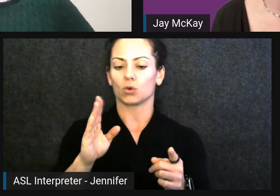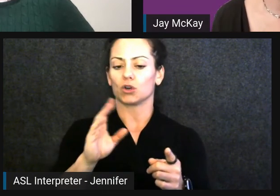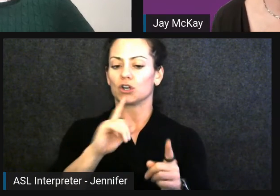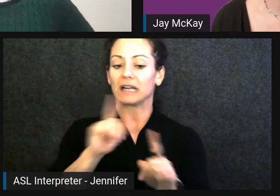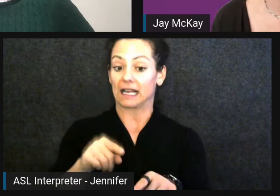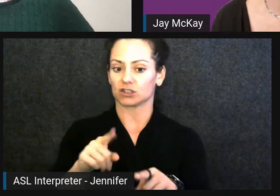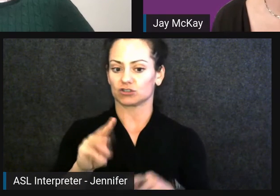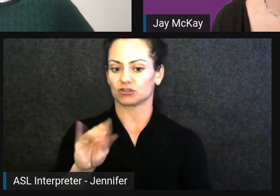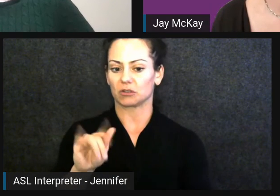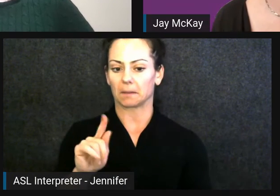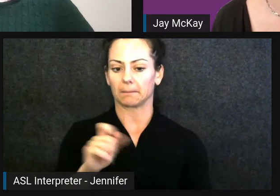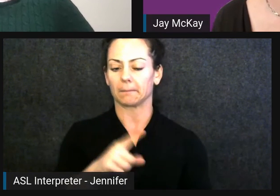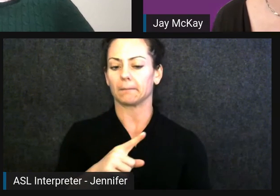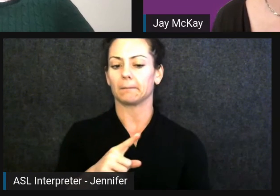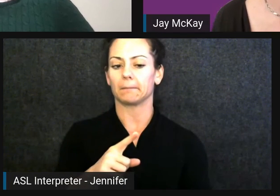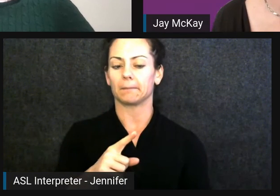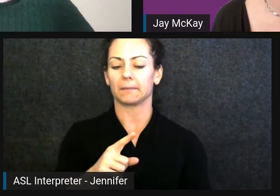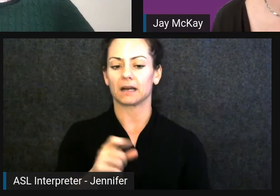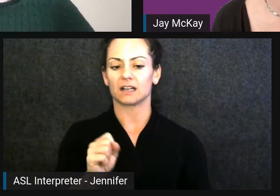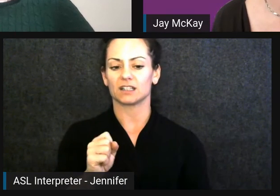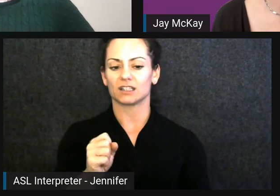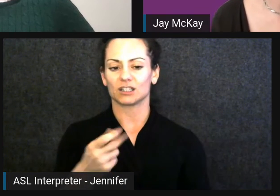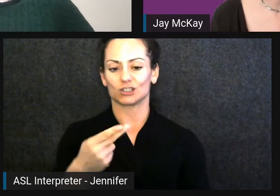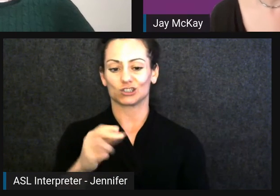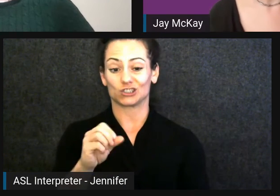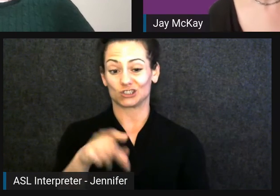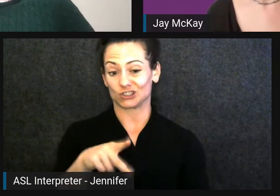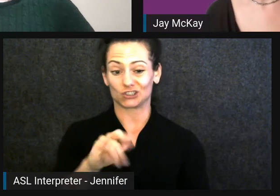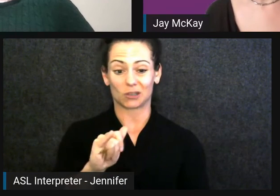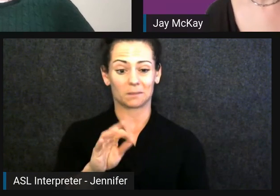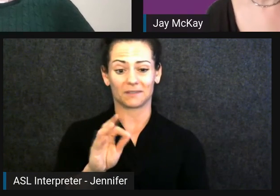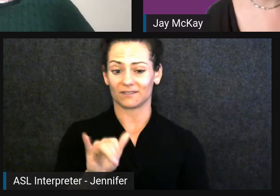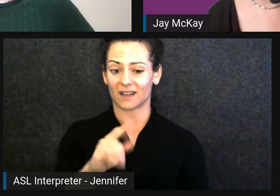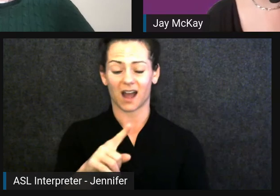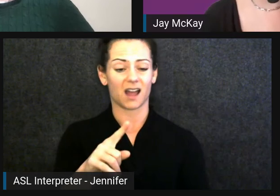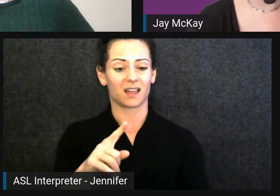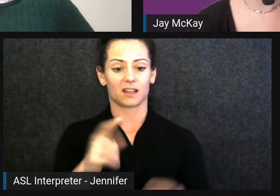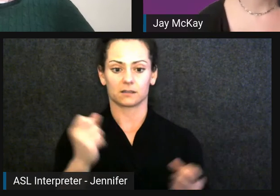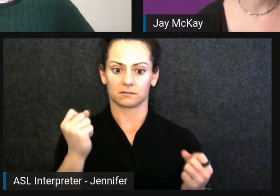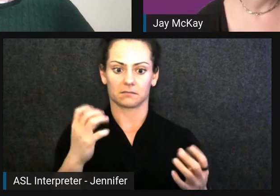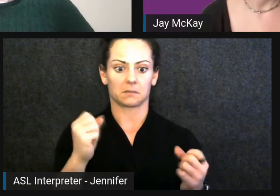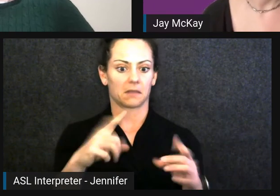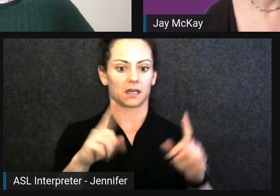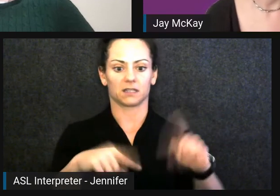Shopify, there are tons of different platforms of eCommerce platforms.